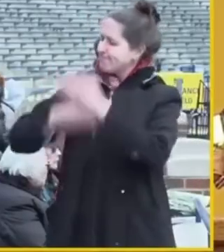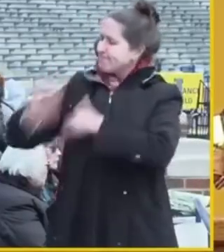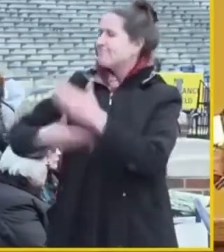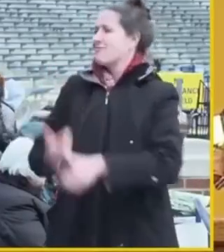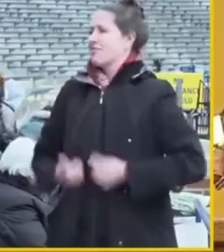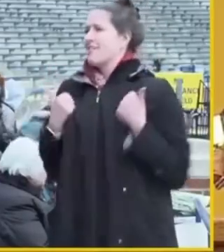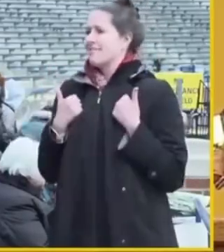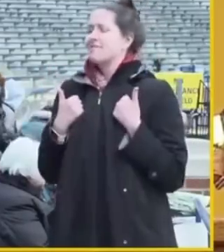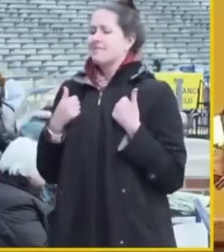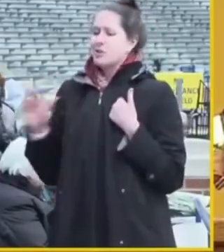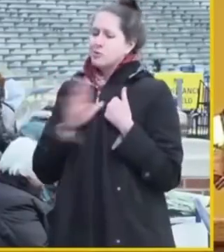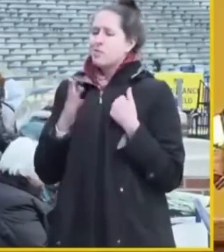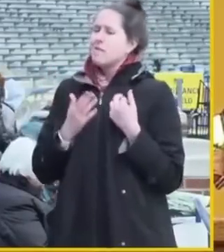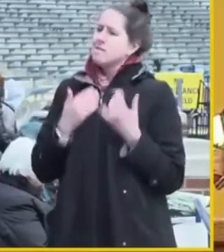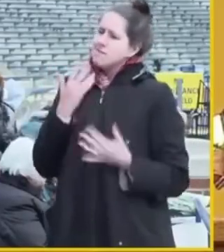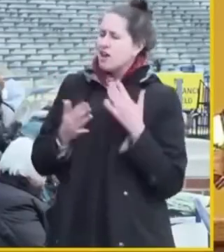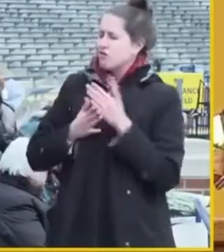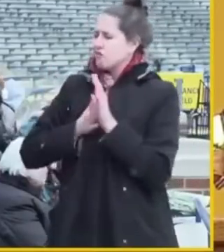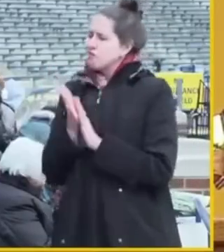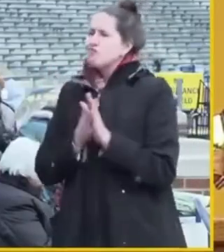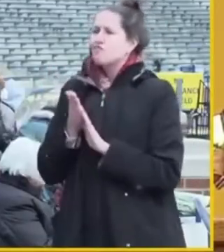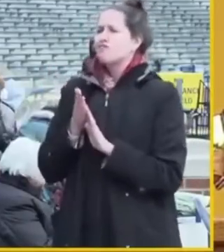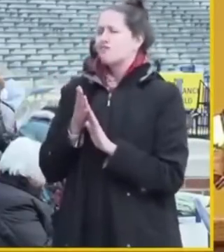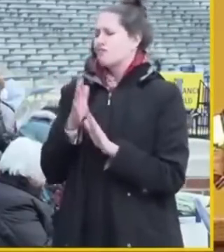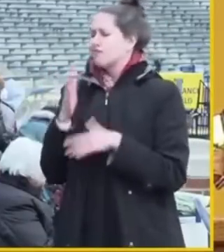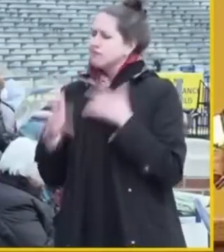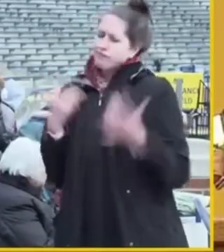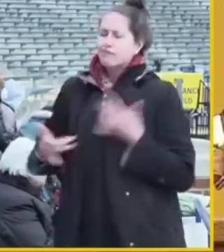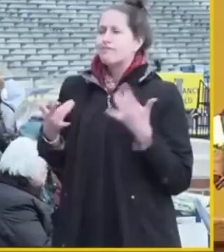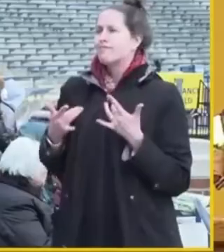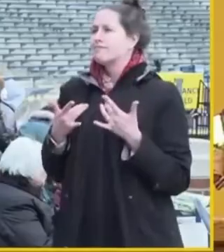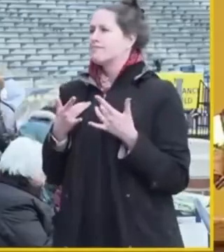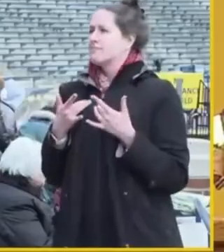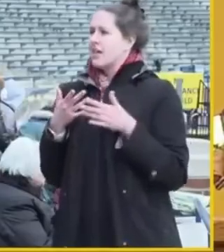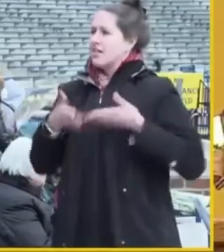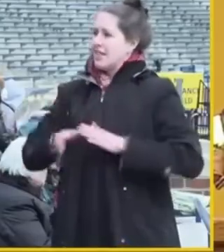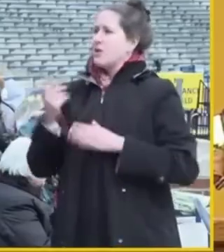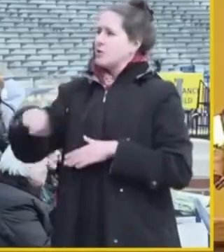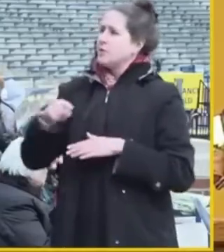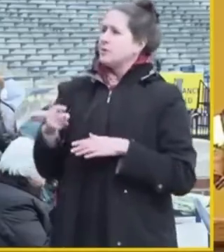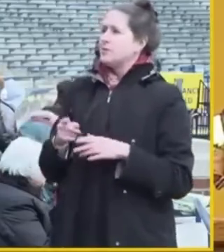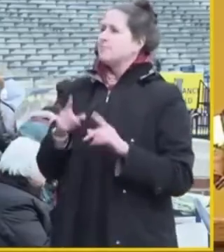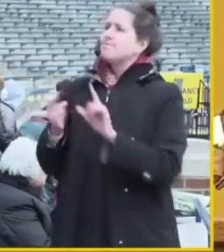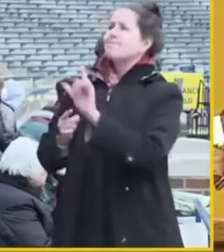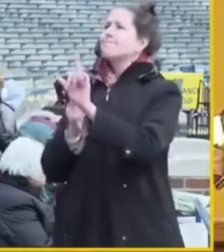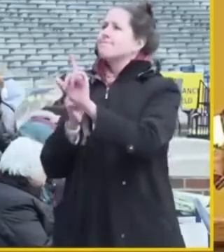Your fire and your wildness are what enable you to live out your values and speak your truth.